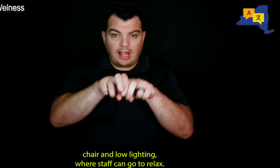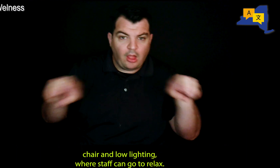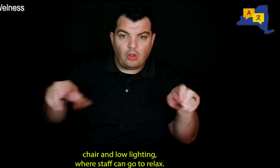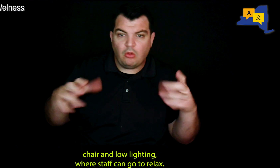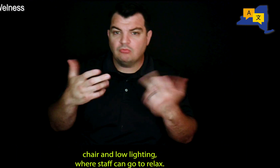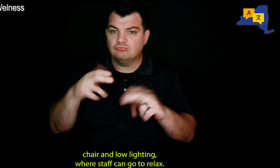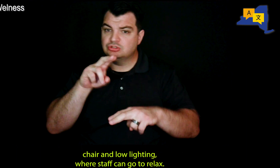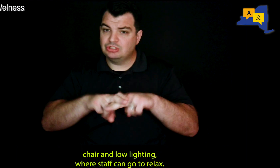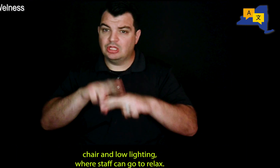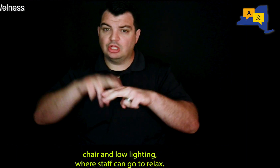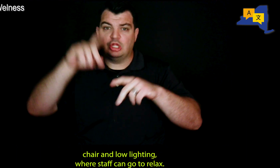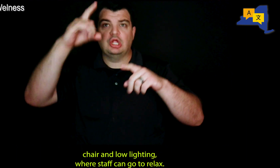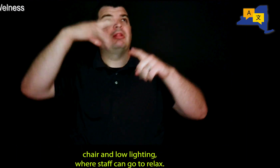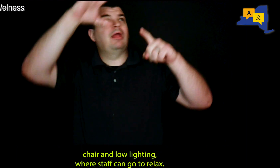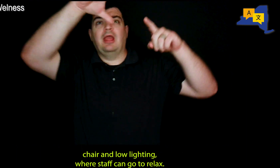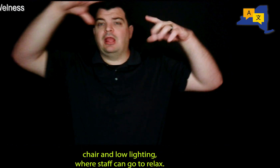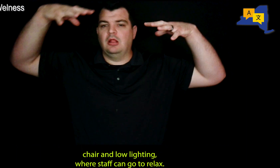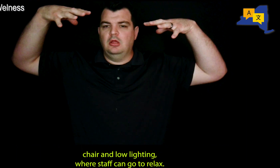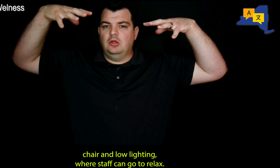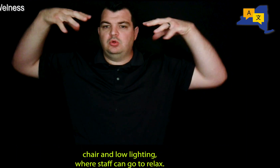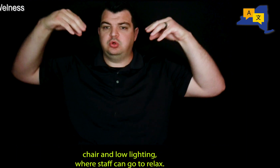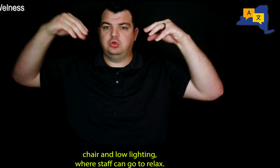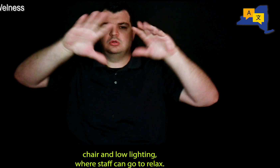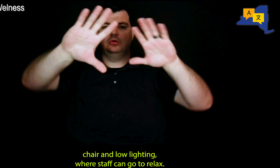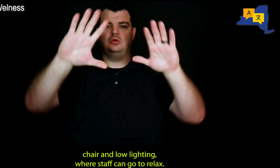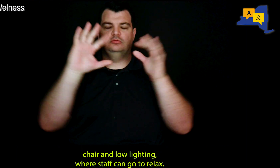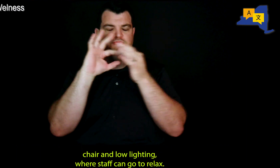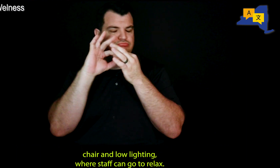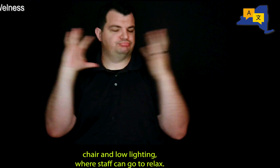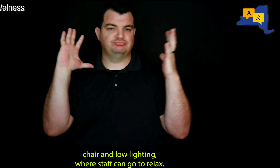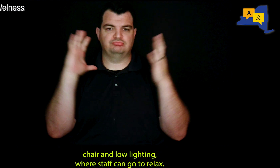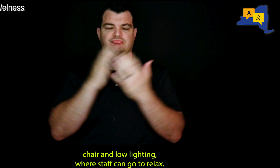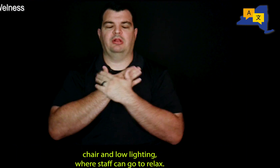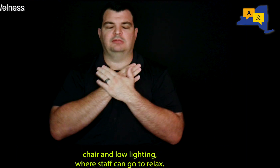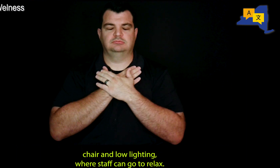chair and low lighting, where staff can go to relax.